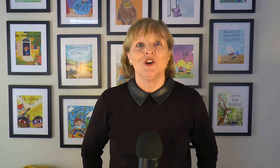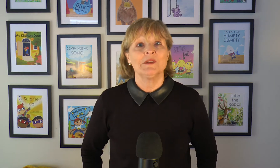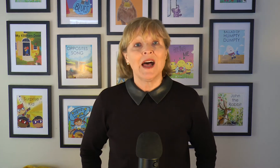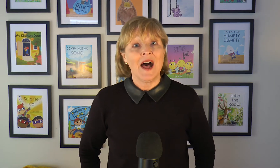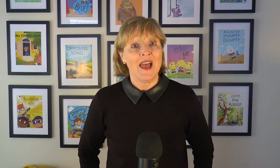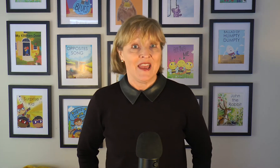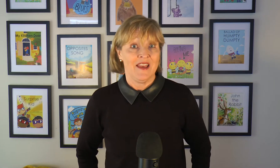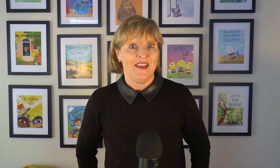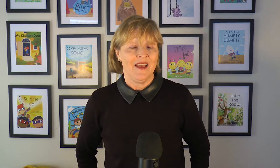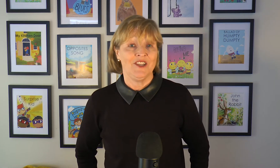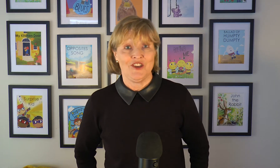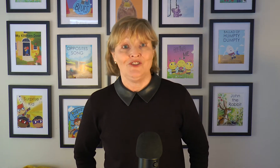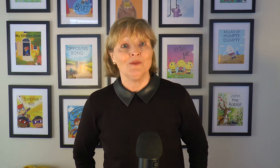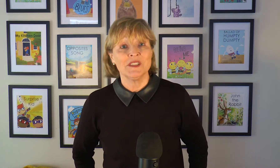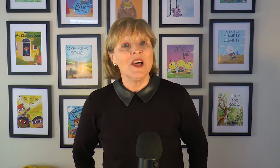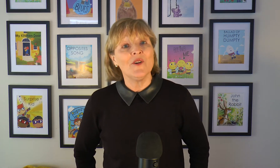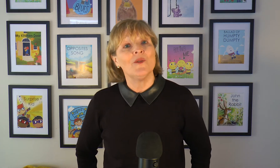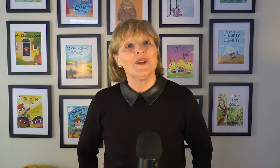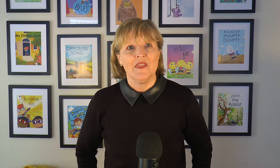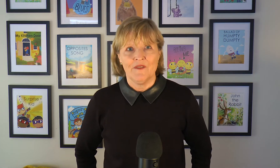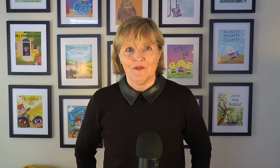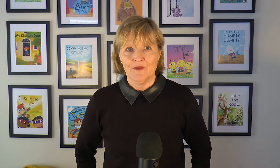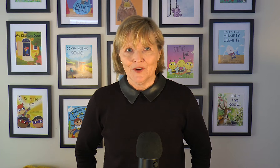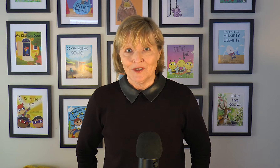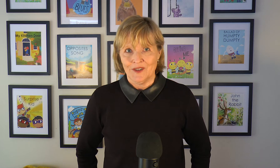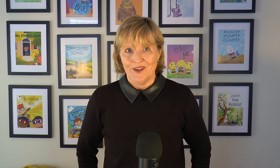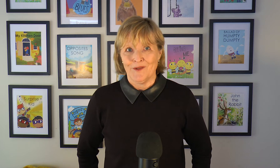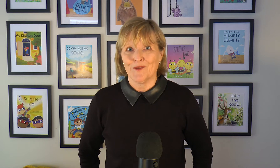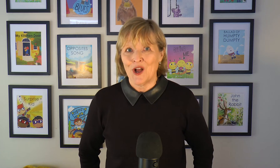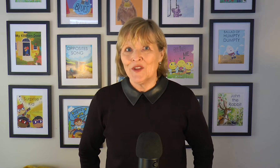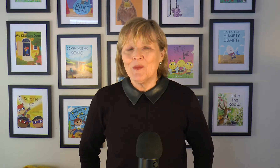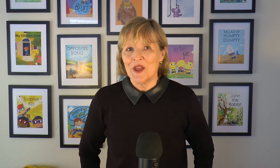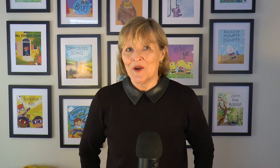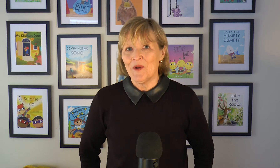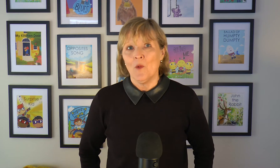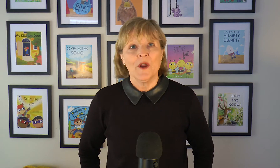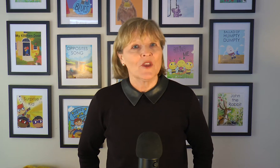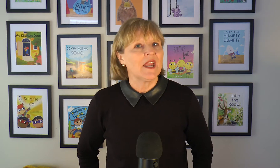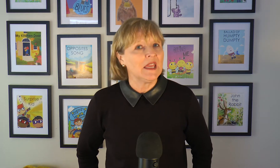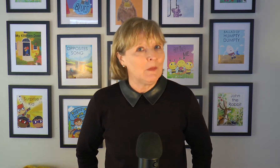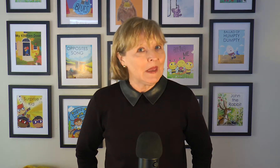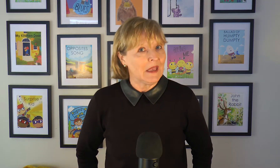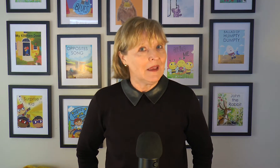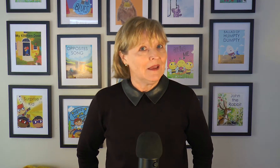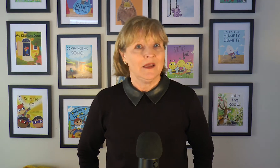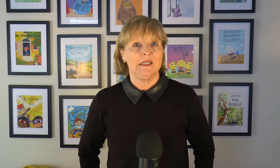He jumps high and he jumps low!" And the favorite verse: "Frog in the meadow, where can he be?